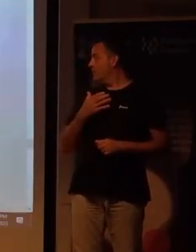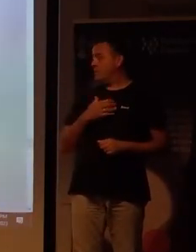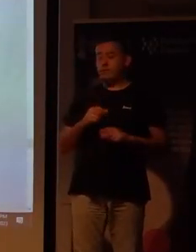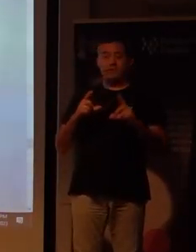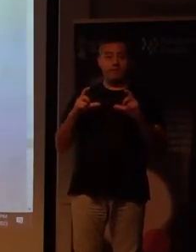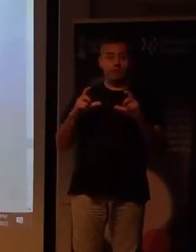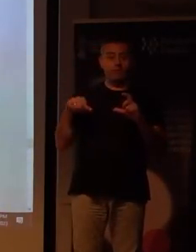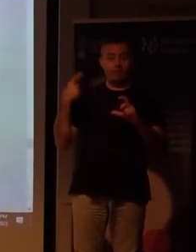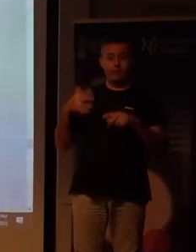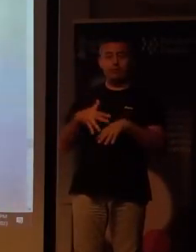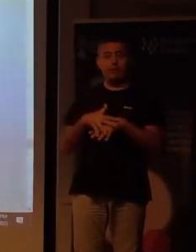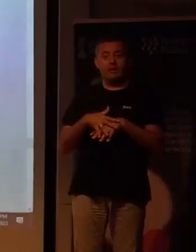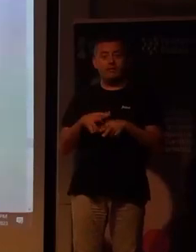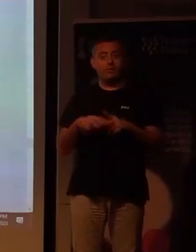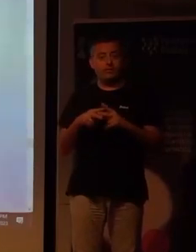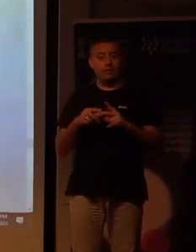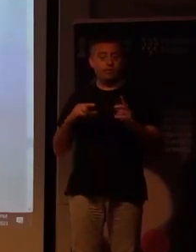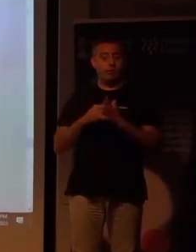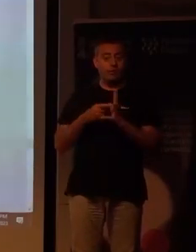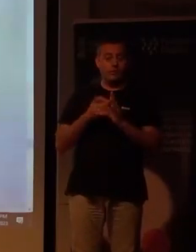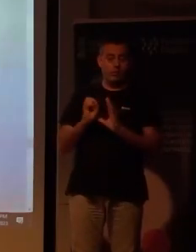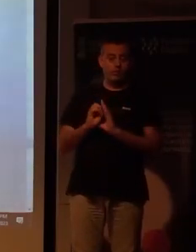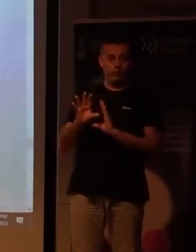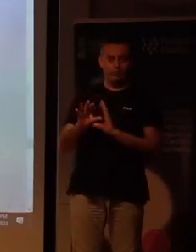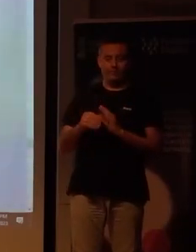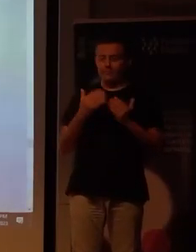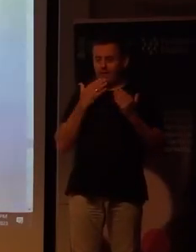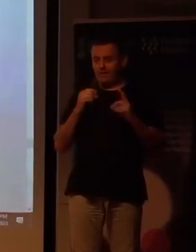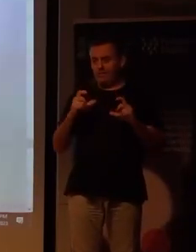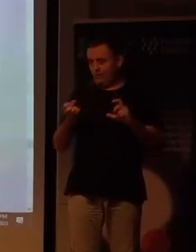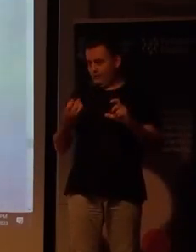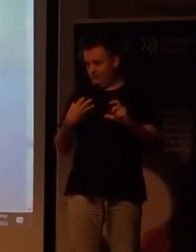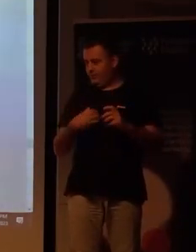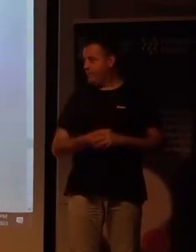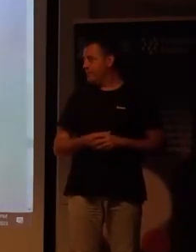for the project’s social networks, thank you very much, and to tell you that the project is a baby,